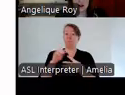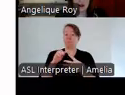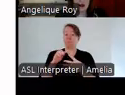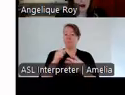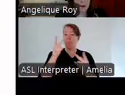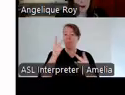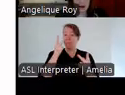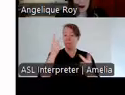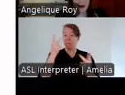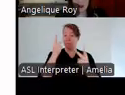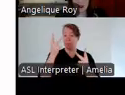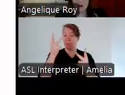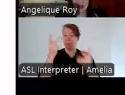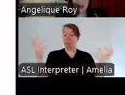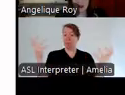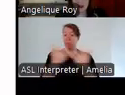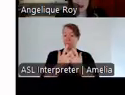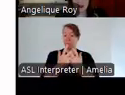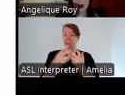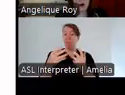should be accompanied by alternative text;